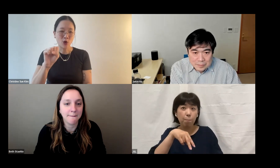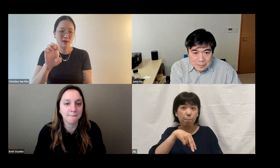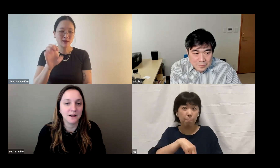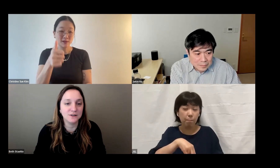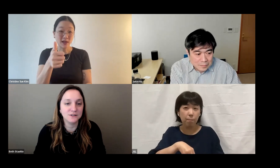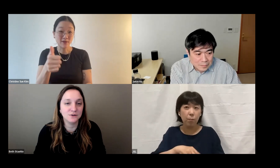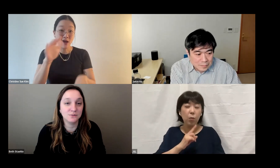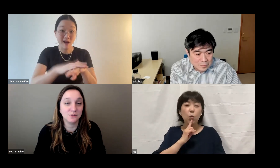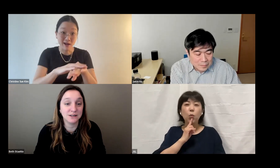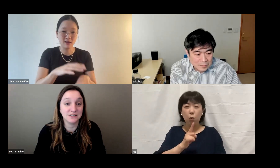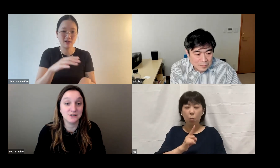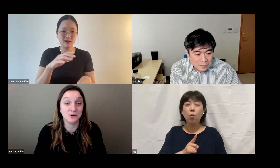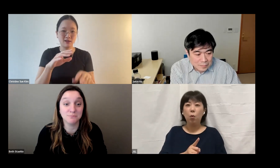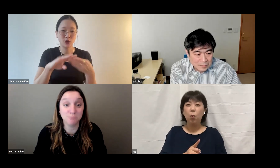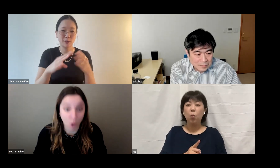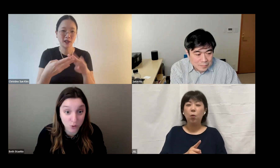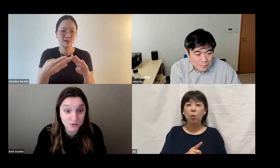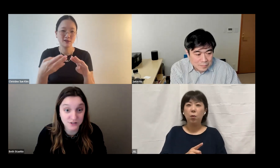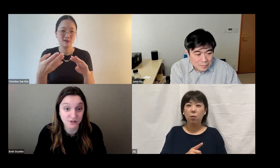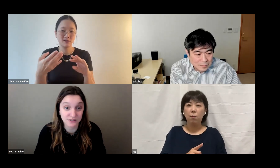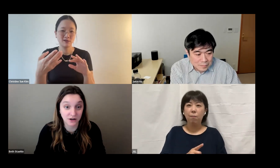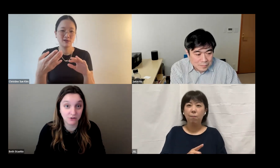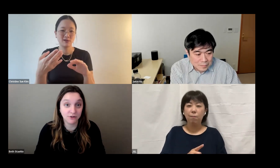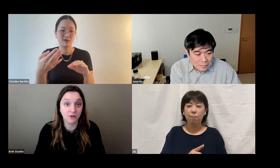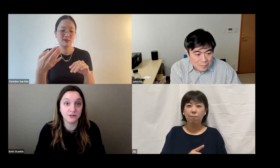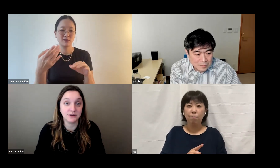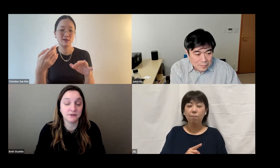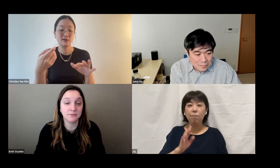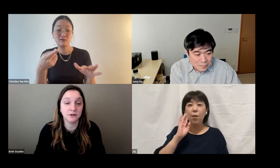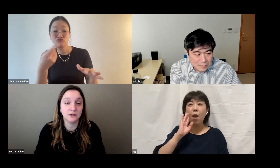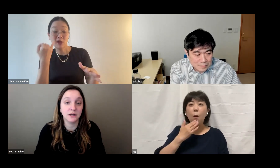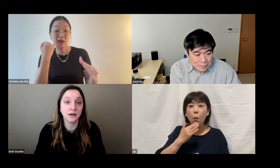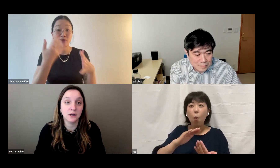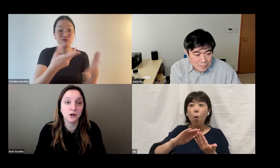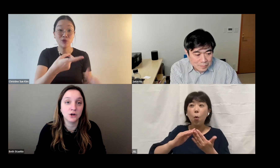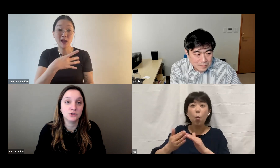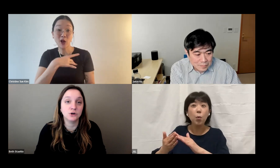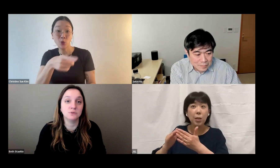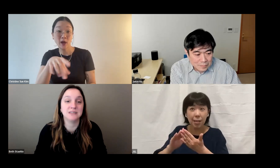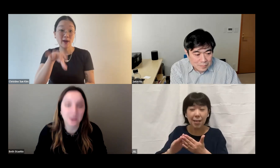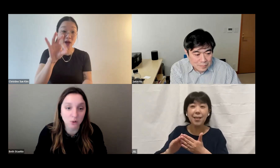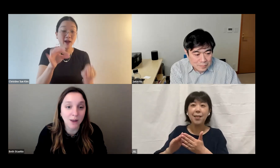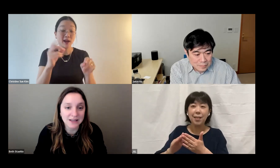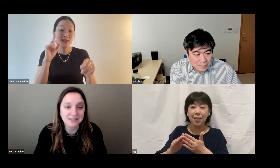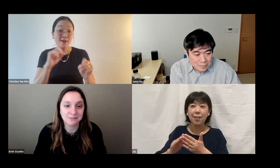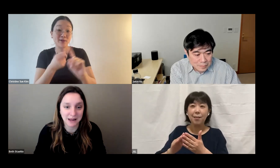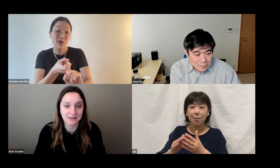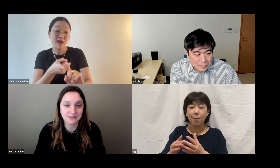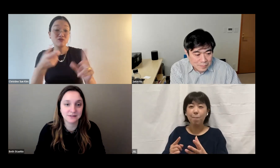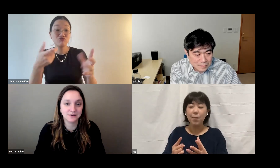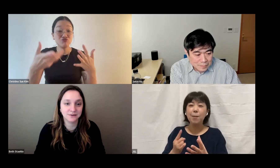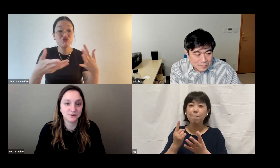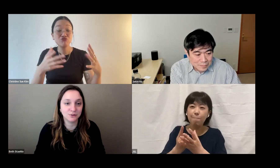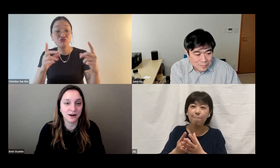but I also want to say don't impose yourself on the deaf community. Don’t take away space, right?